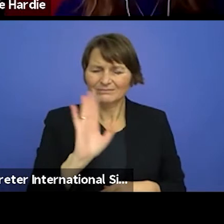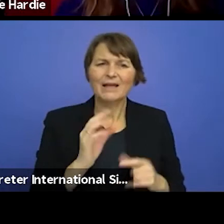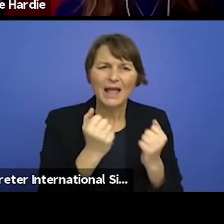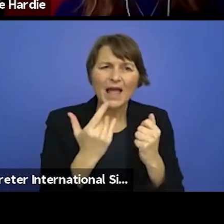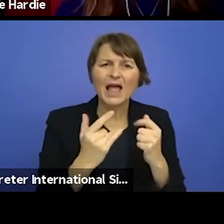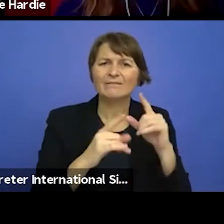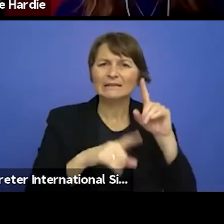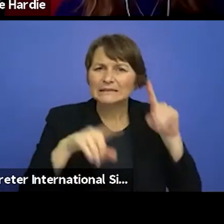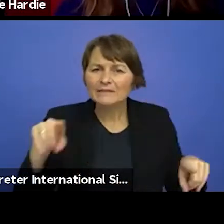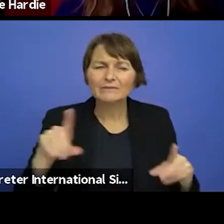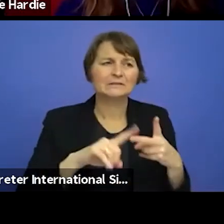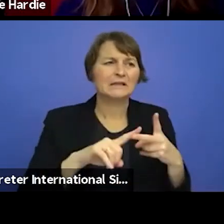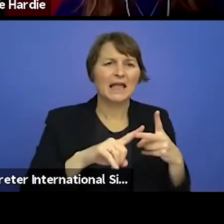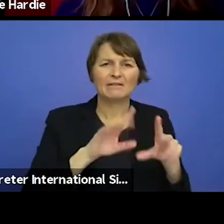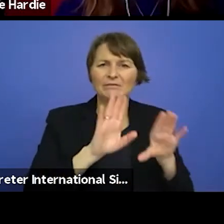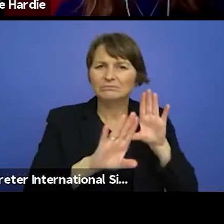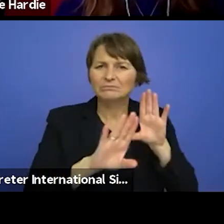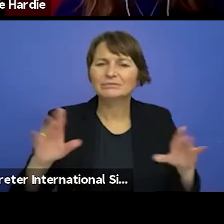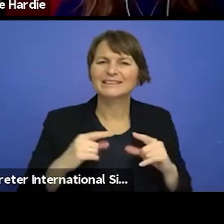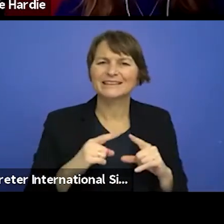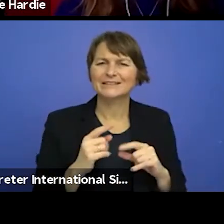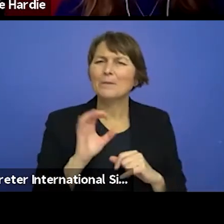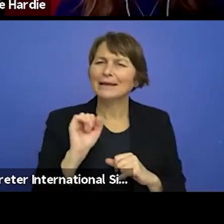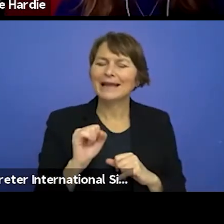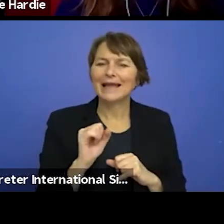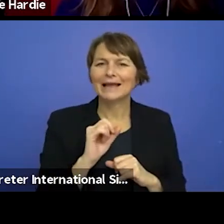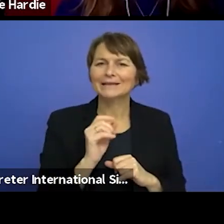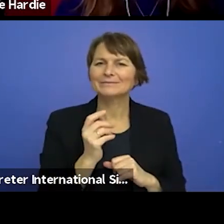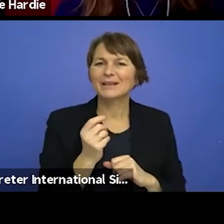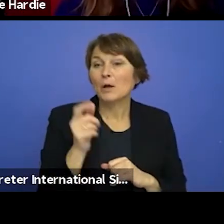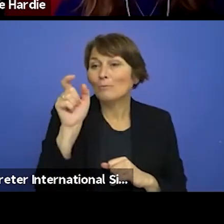there's also like very subtle ways of people including themselves in a society which are